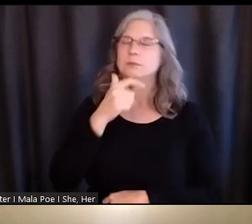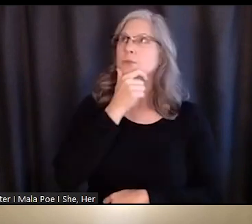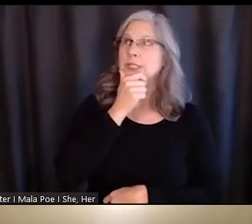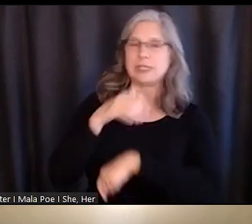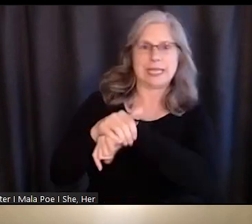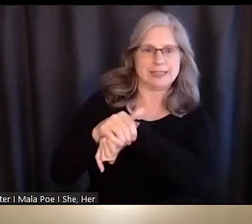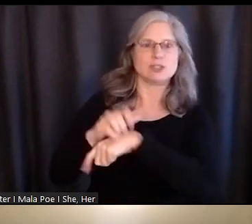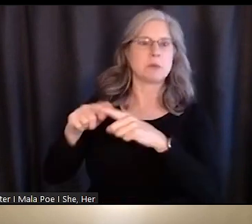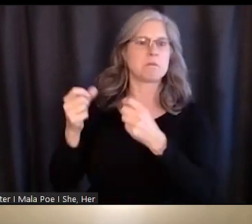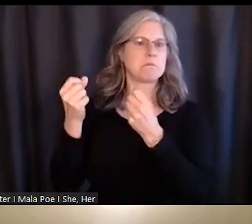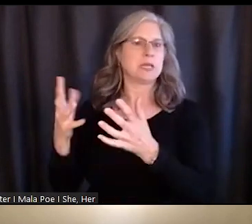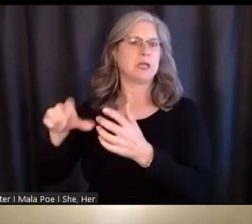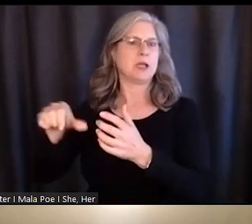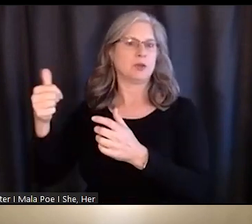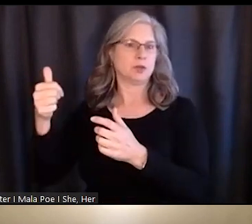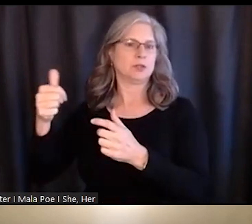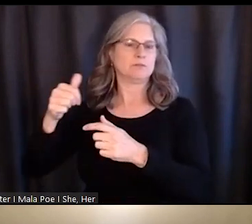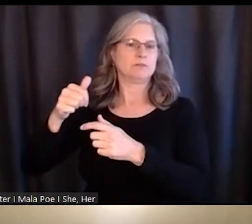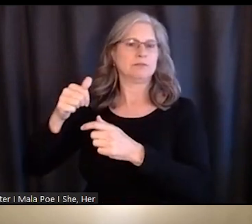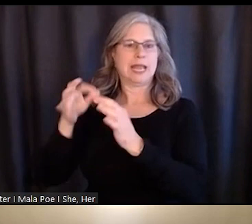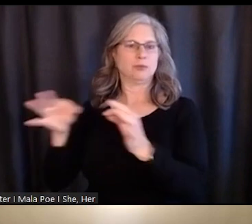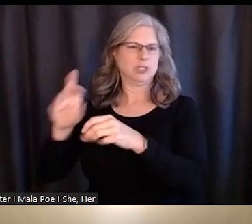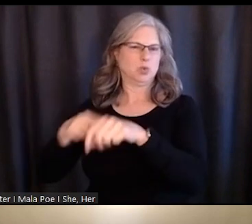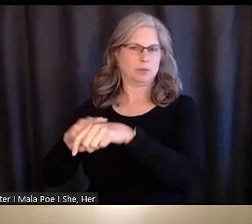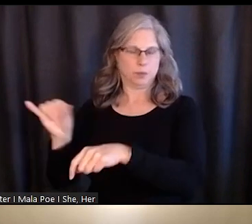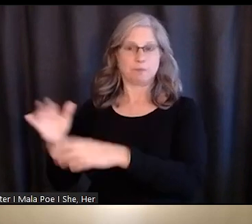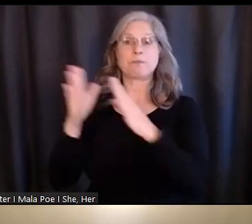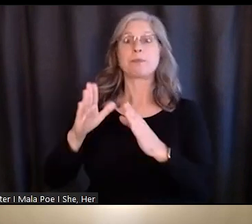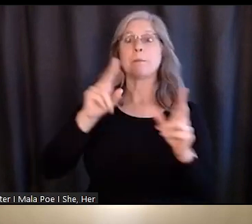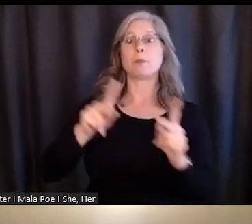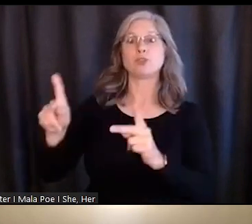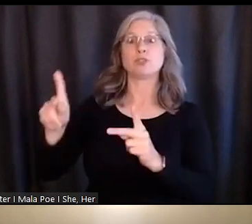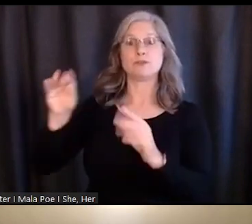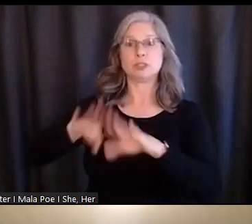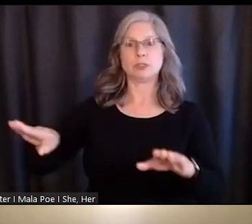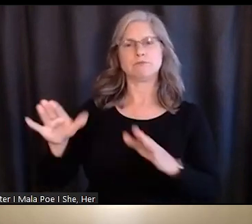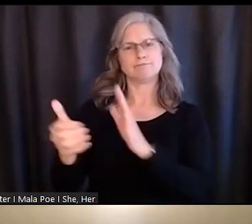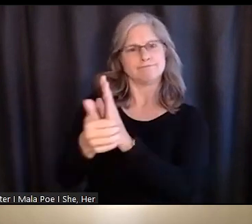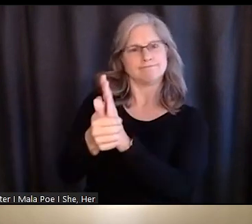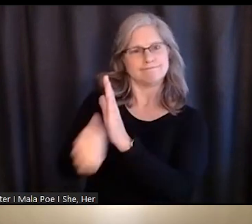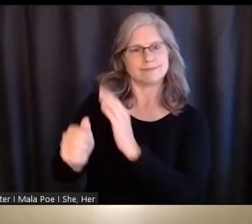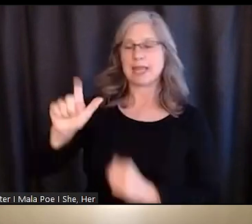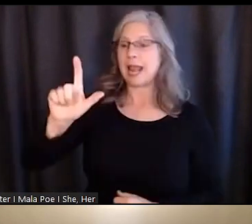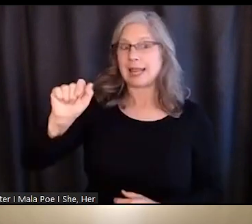this test. And what this graph here shows is the proportion of children who have mastered particularly late acquired structures.